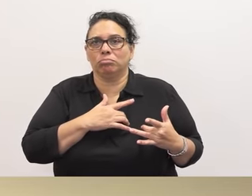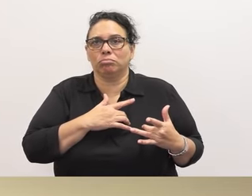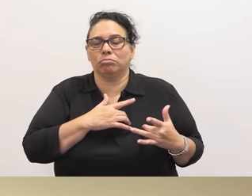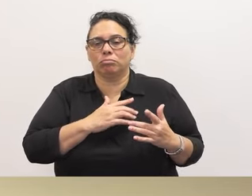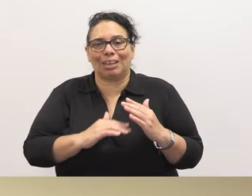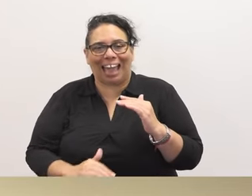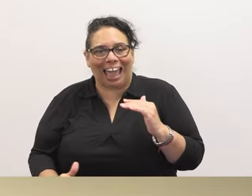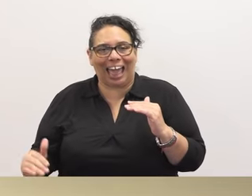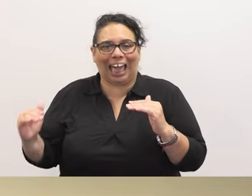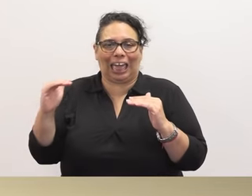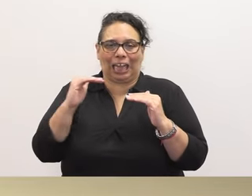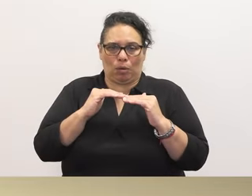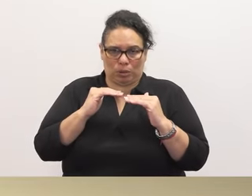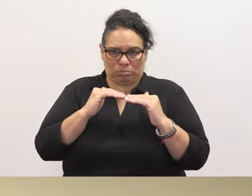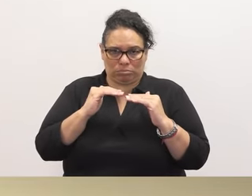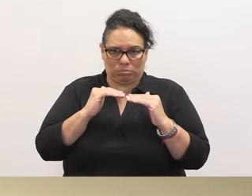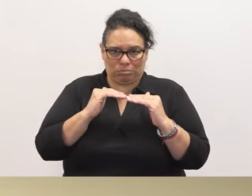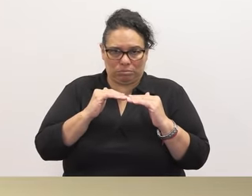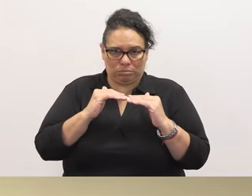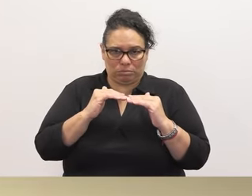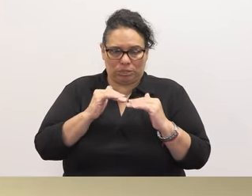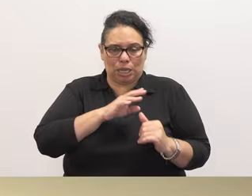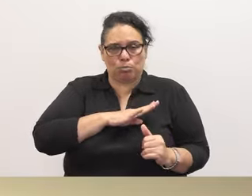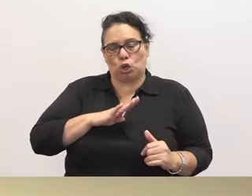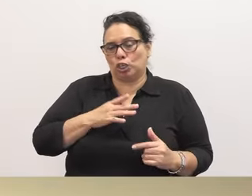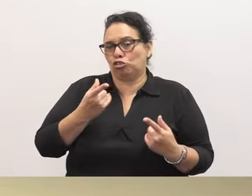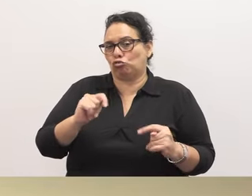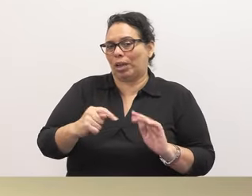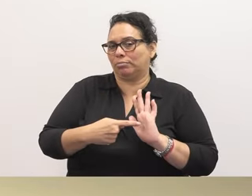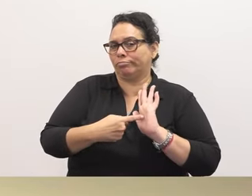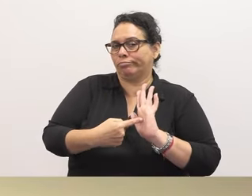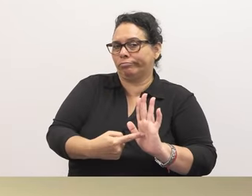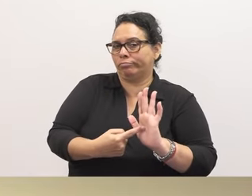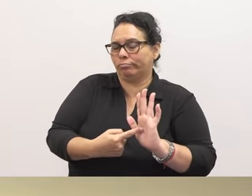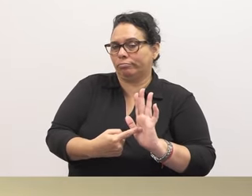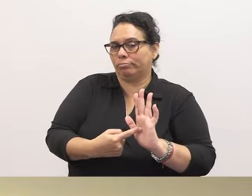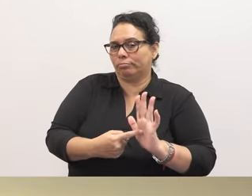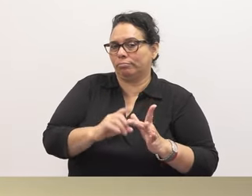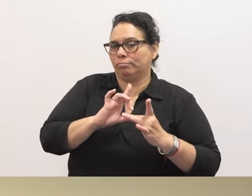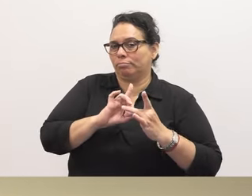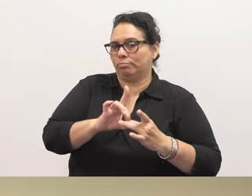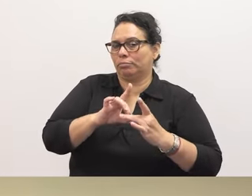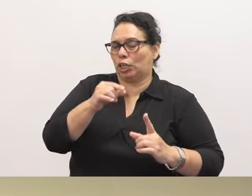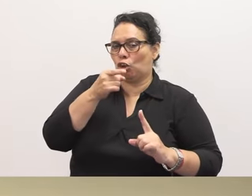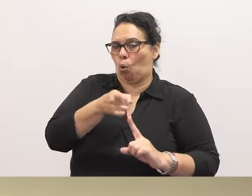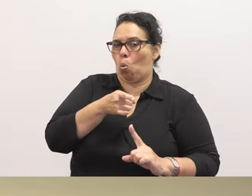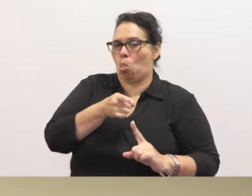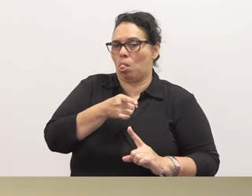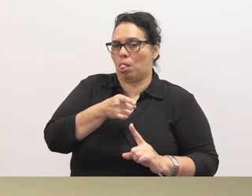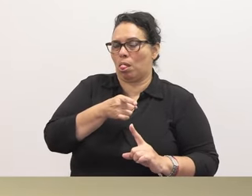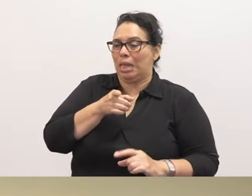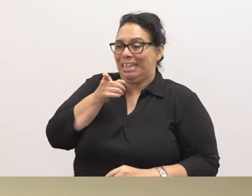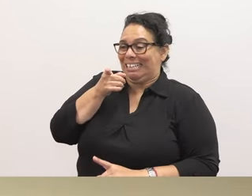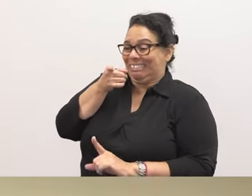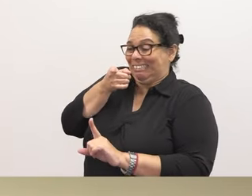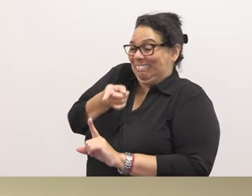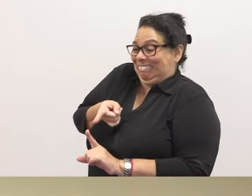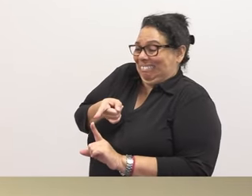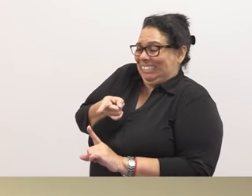that a board is trying to demonstrate an allegiance to with a particular goal saying you know, this is a student group that we have historically missed.